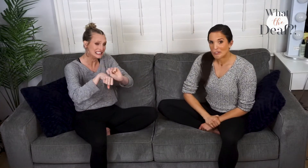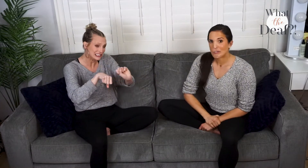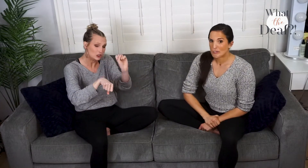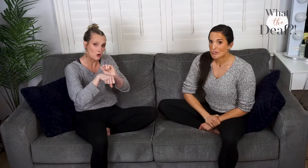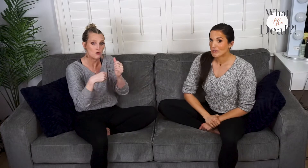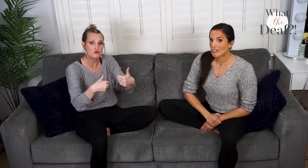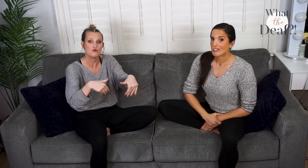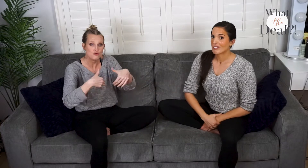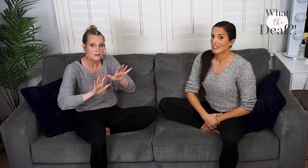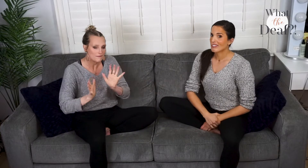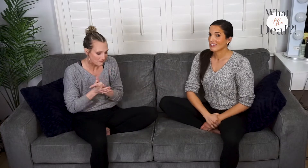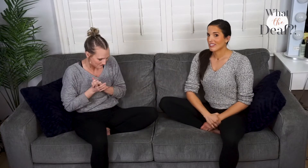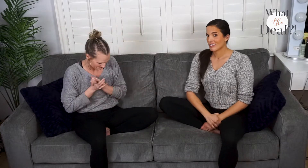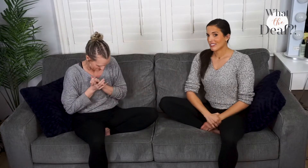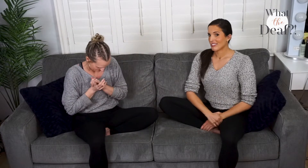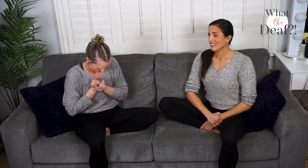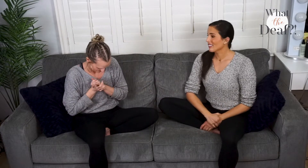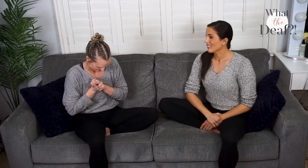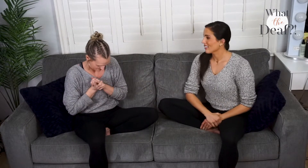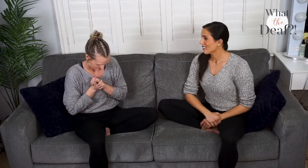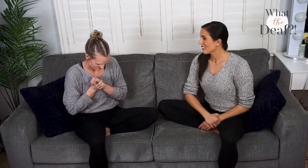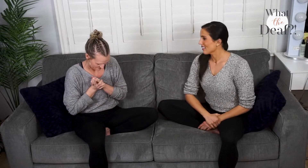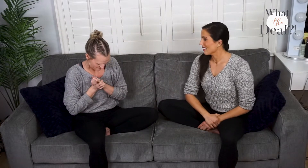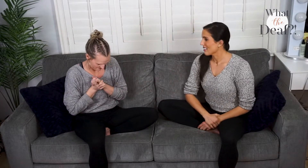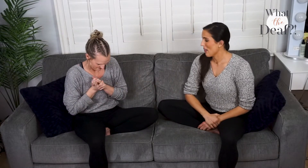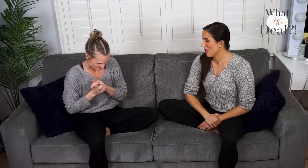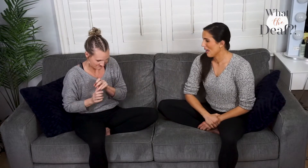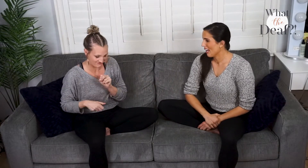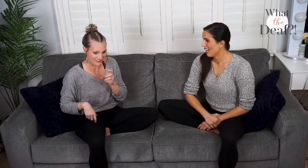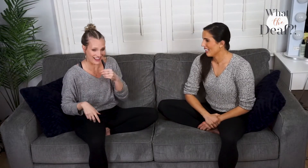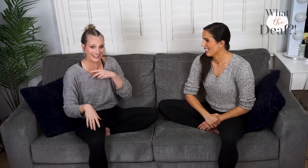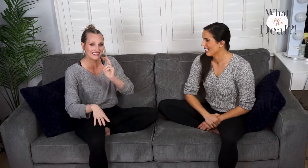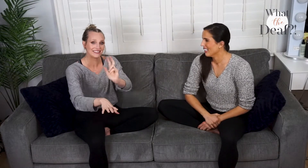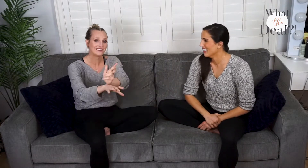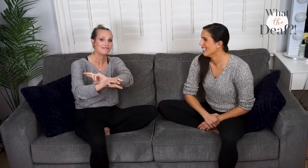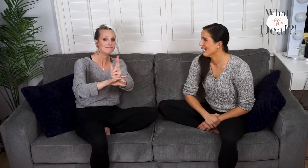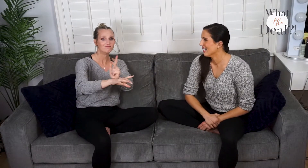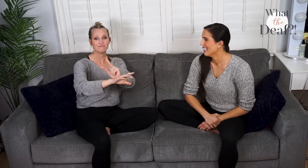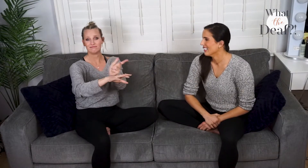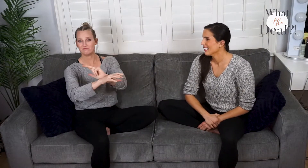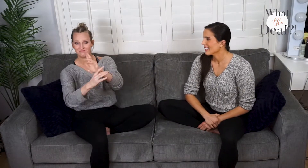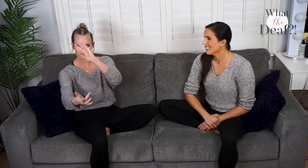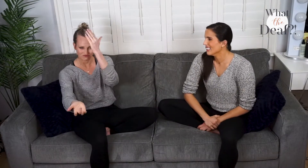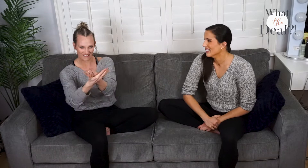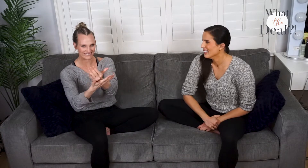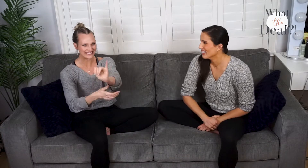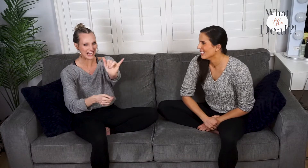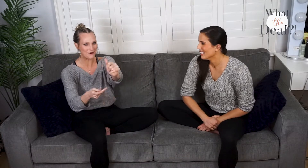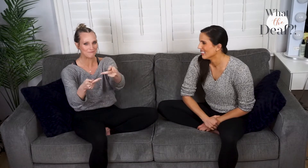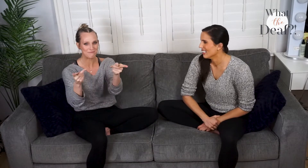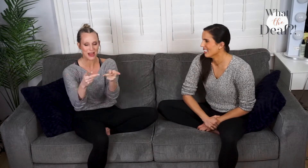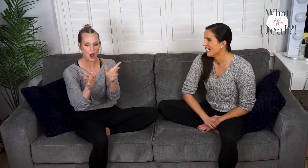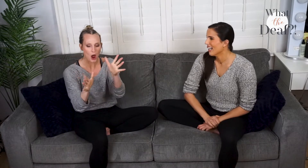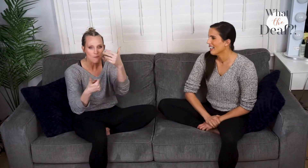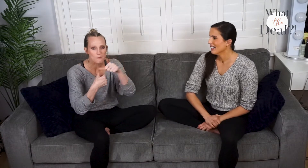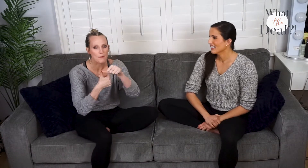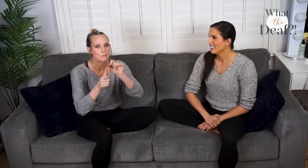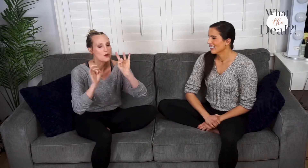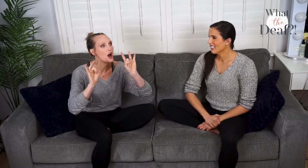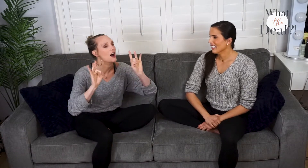I mean, we worked hard. It was a lot of work. And so we took off, we got to the same place.